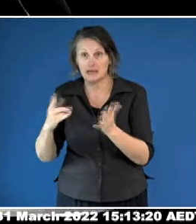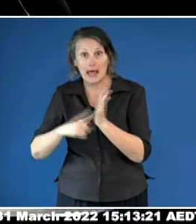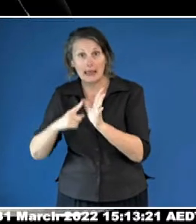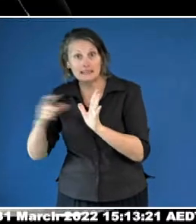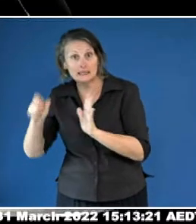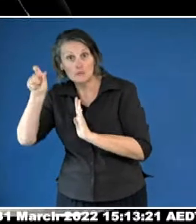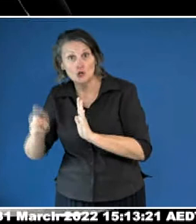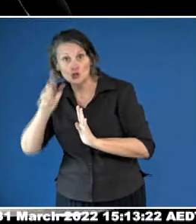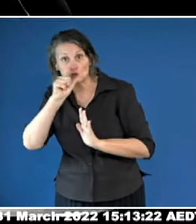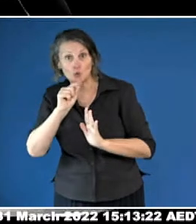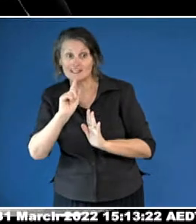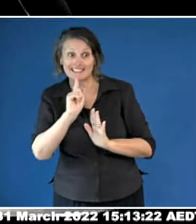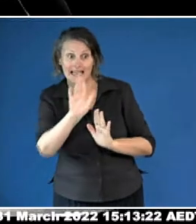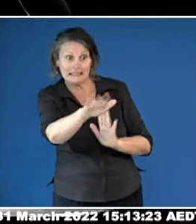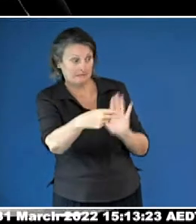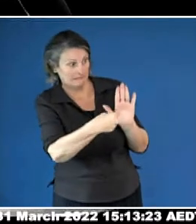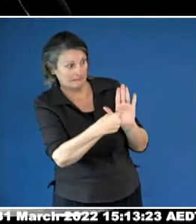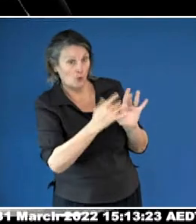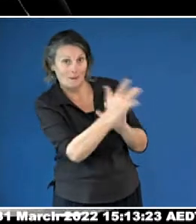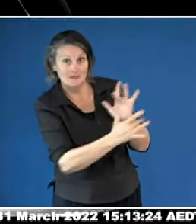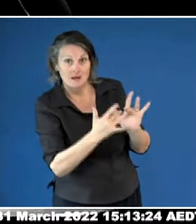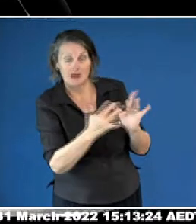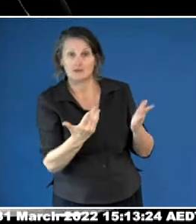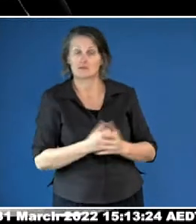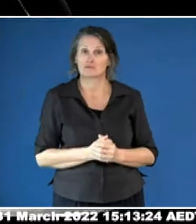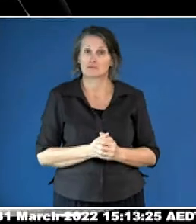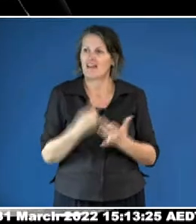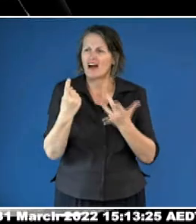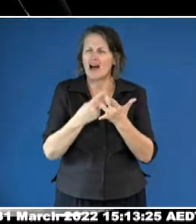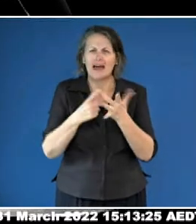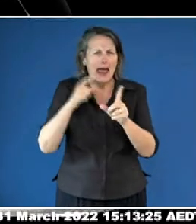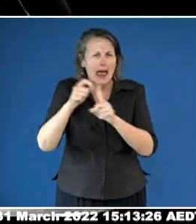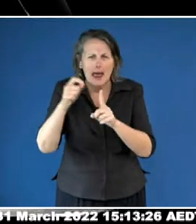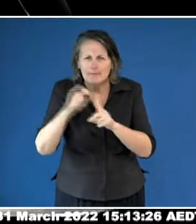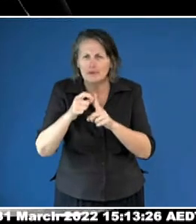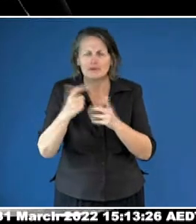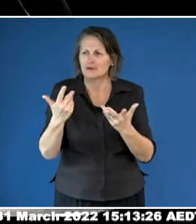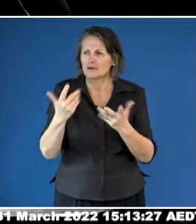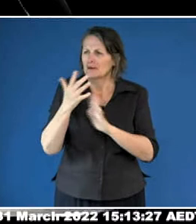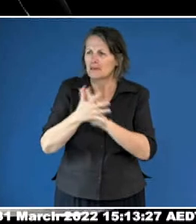There's also the 1800 RESPECT Sunny app which is similarly co-designed by and for women and girls with disability.